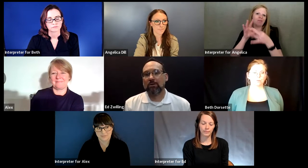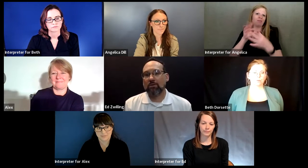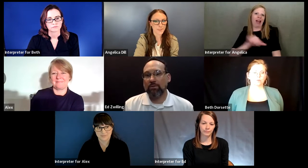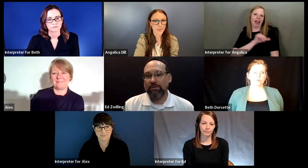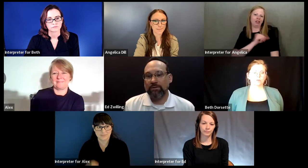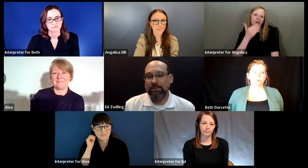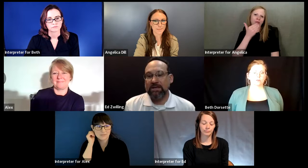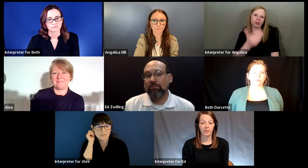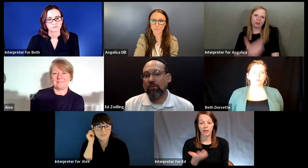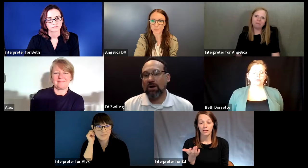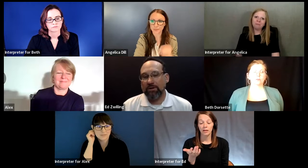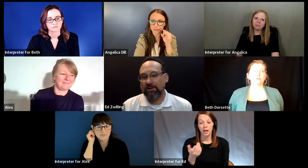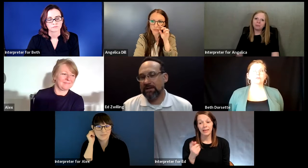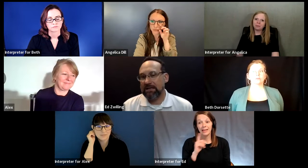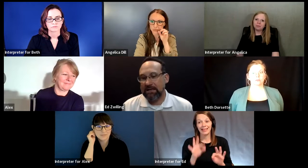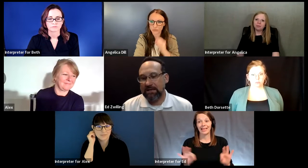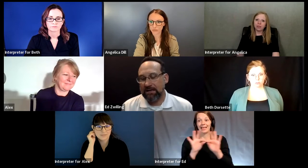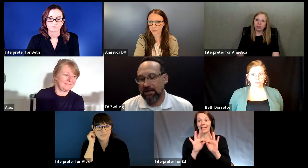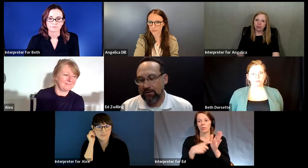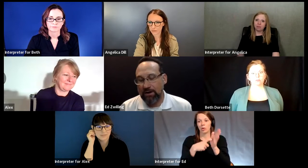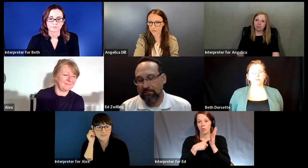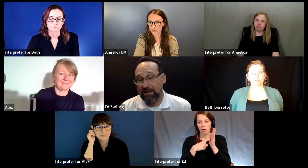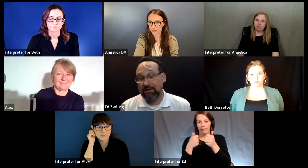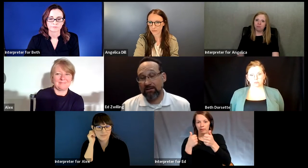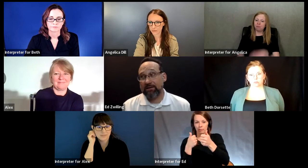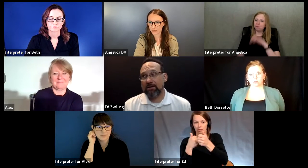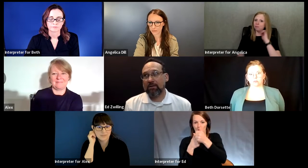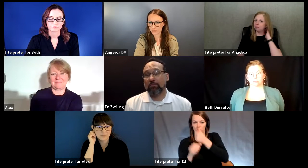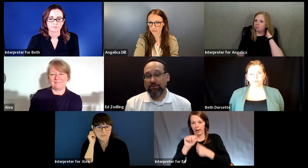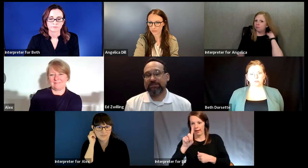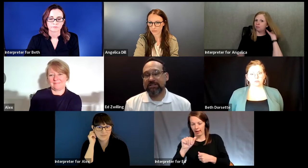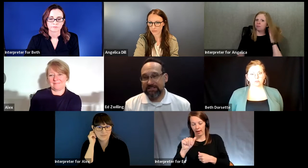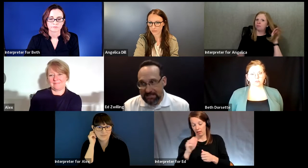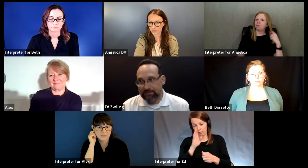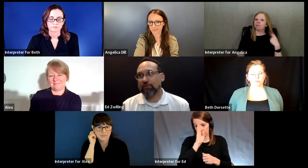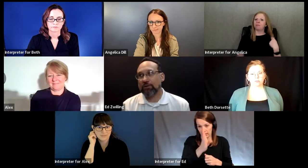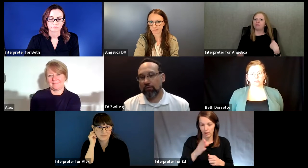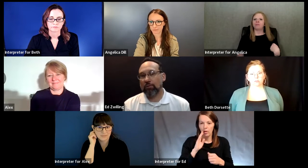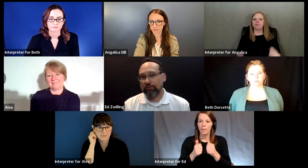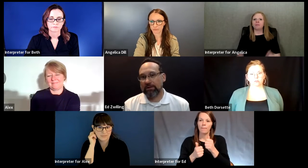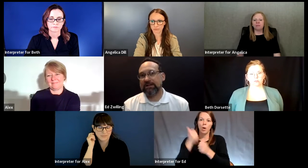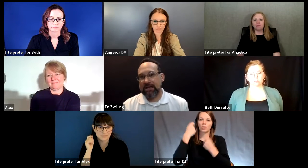The key requirement in the ADA and quite candidly, most successful employment-related